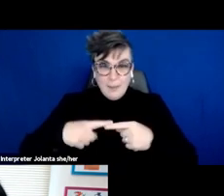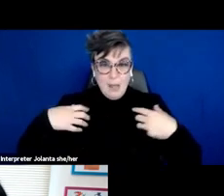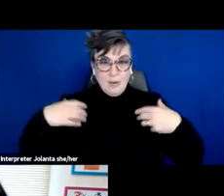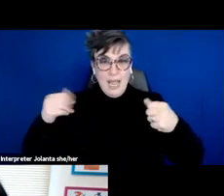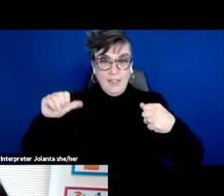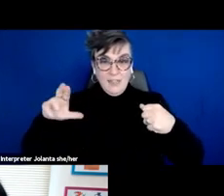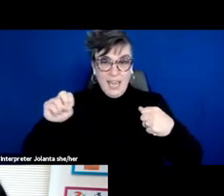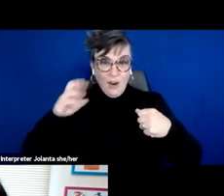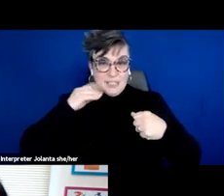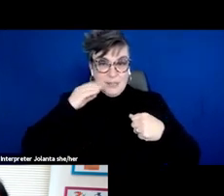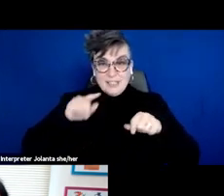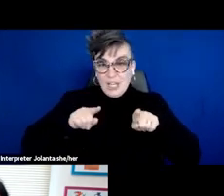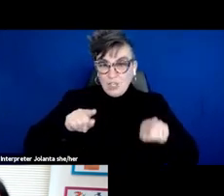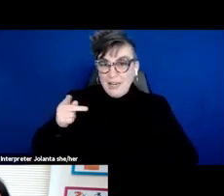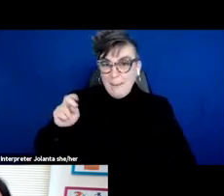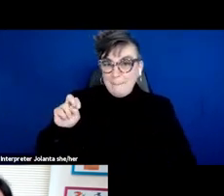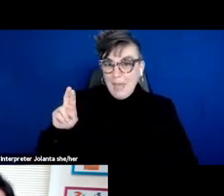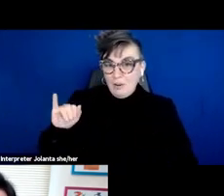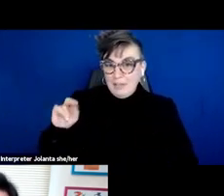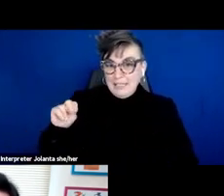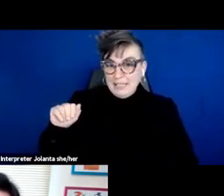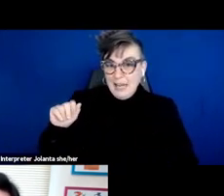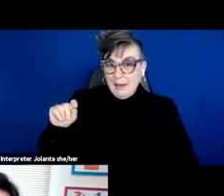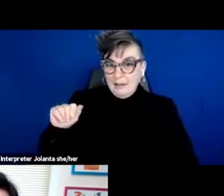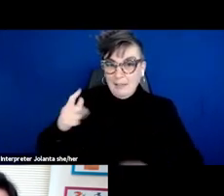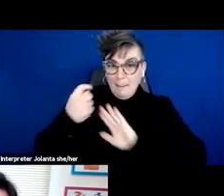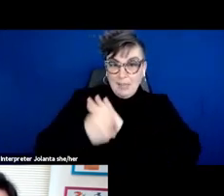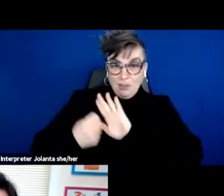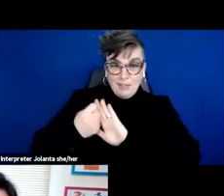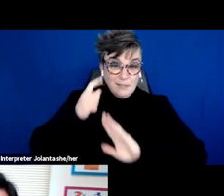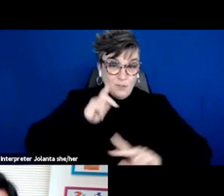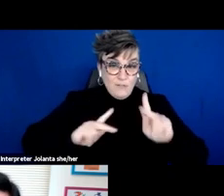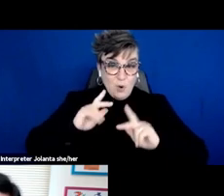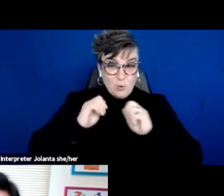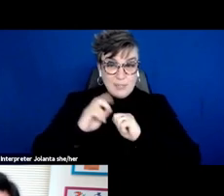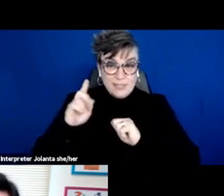period, for persons with disabilities. I am building on my experiences as a family nurse